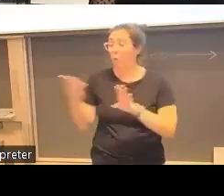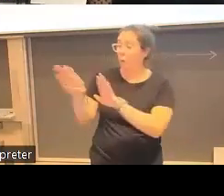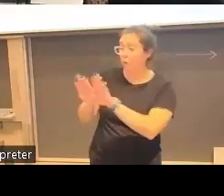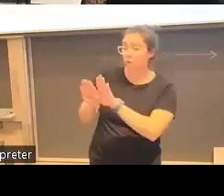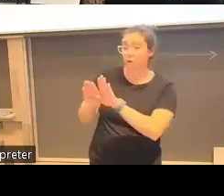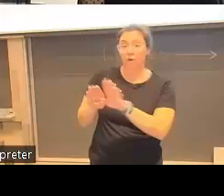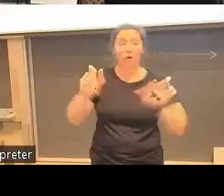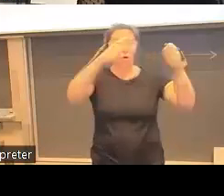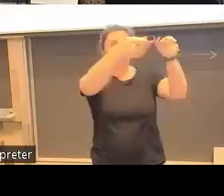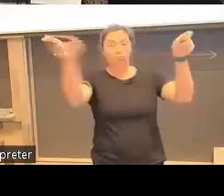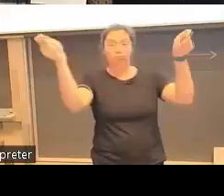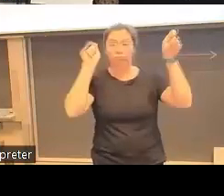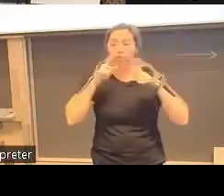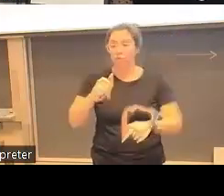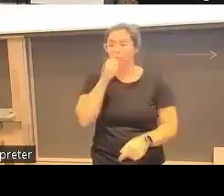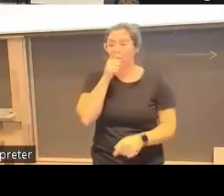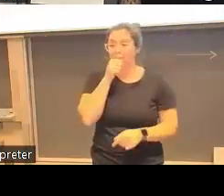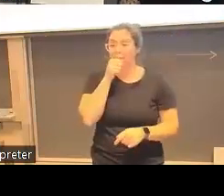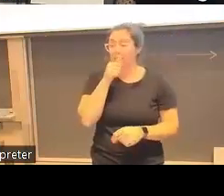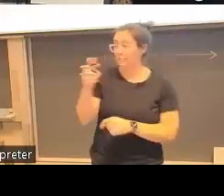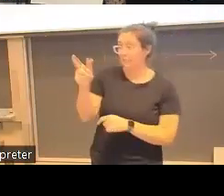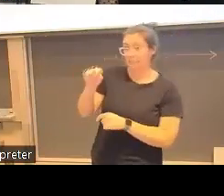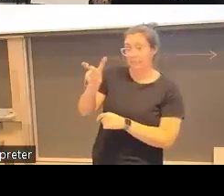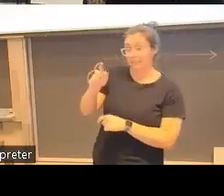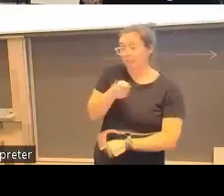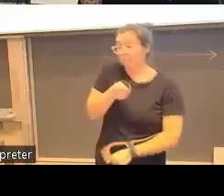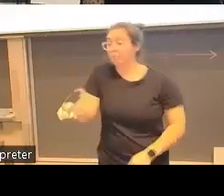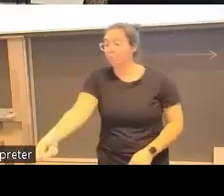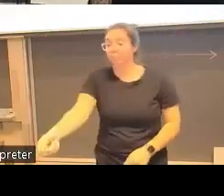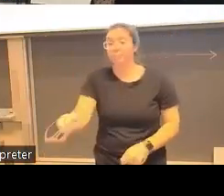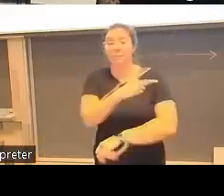privacy muting the television but then leaving the remote such that the patient couldn't access it as